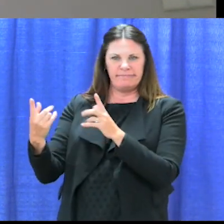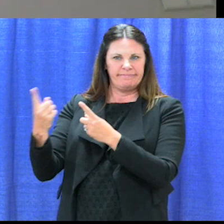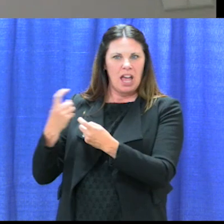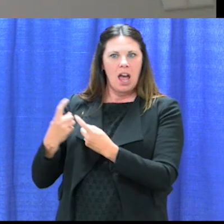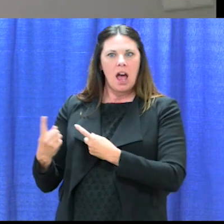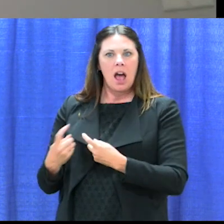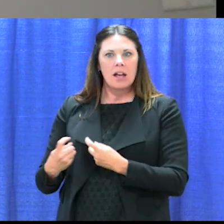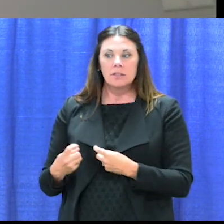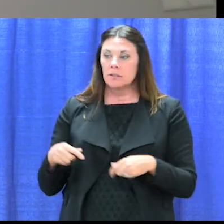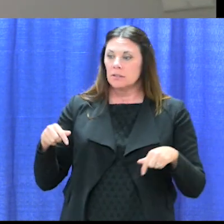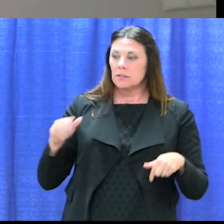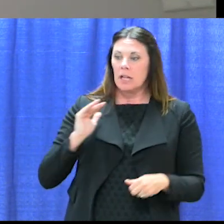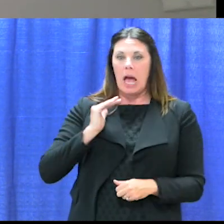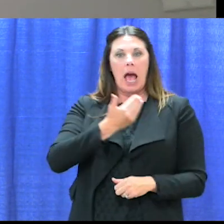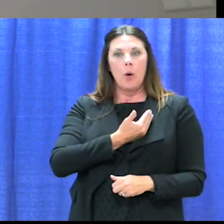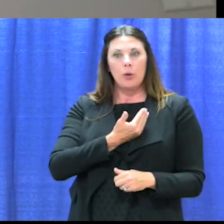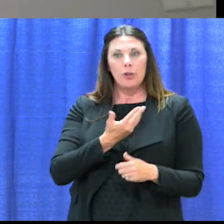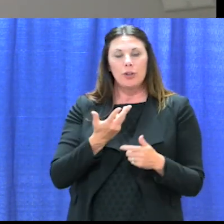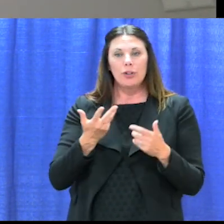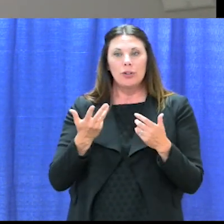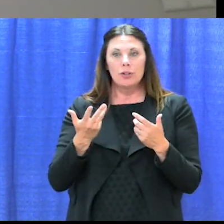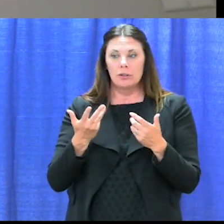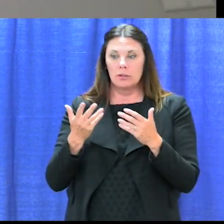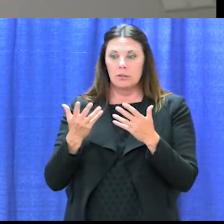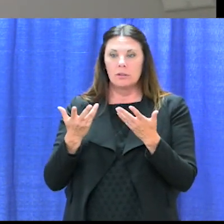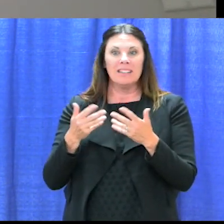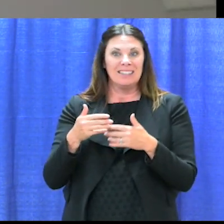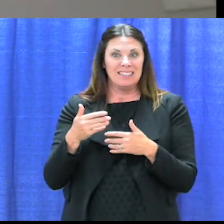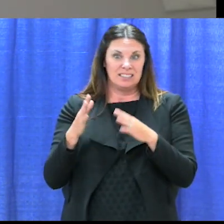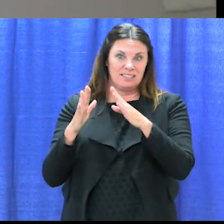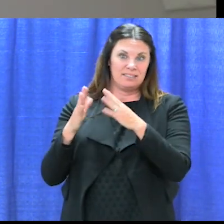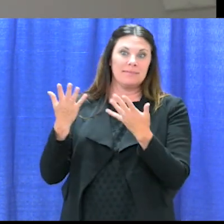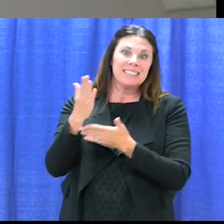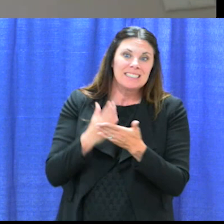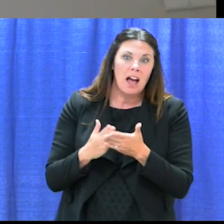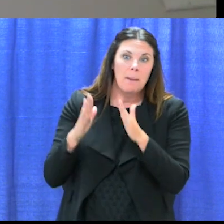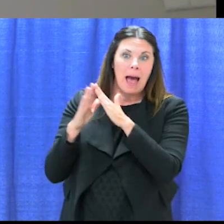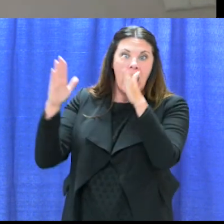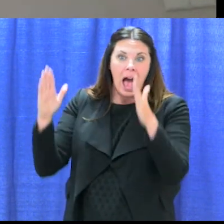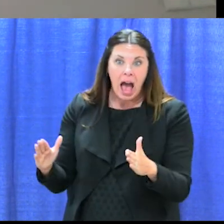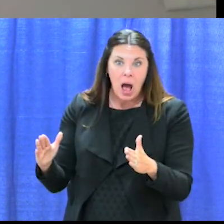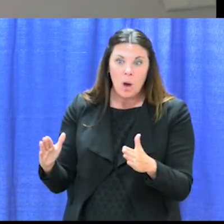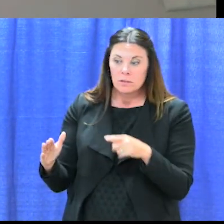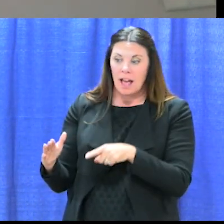in our communities that have two families living within the household.